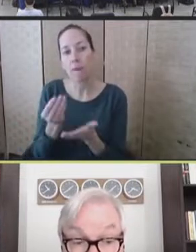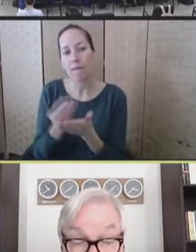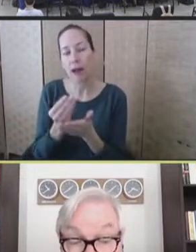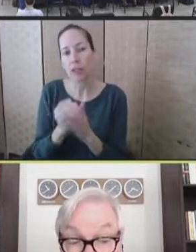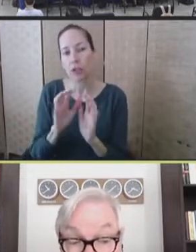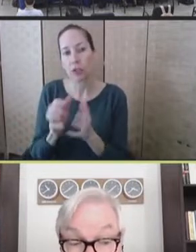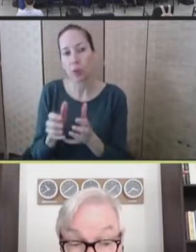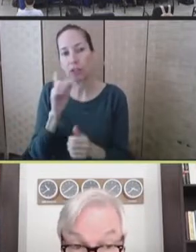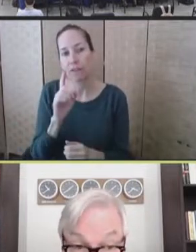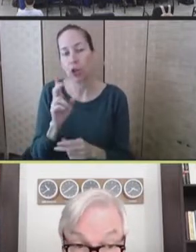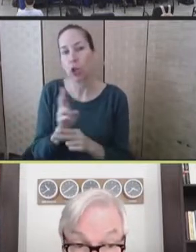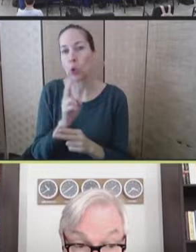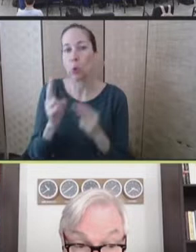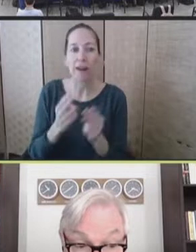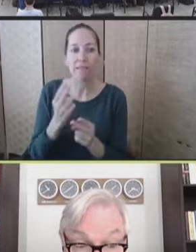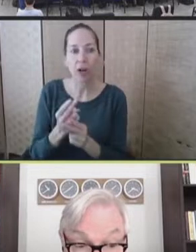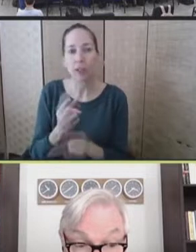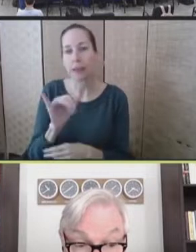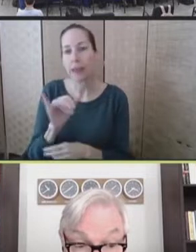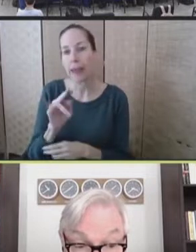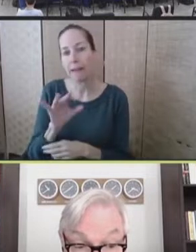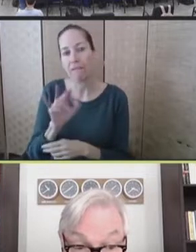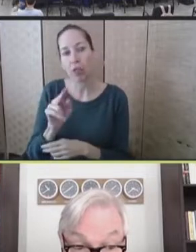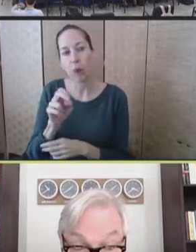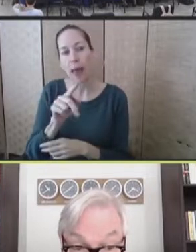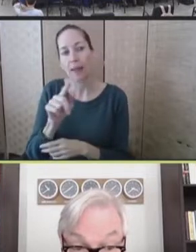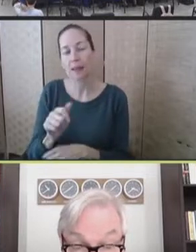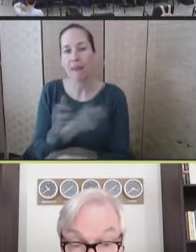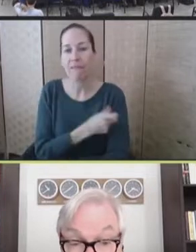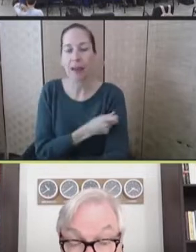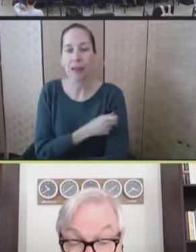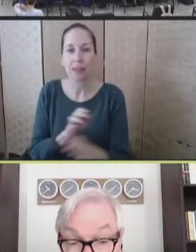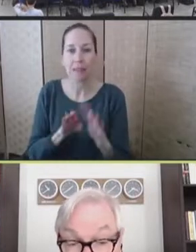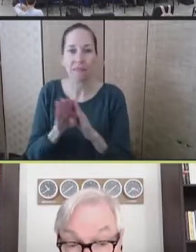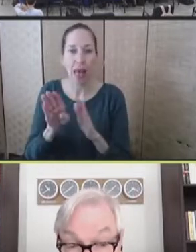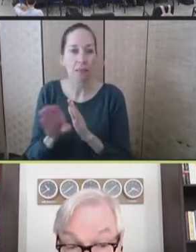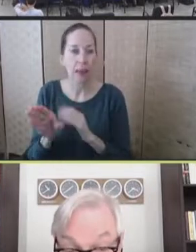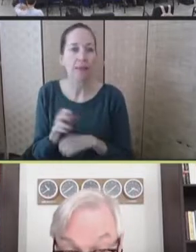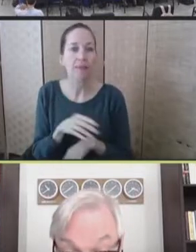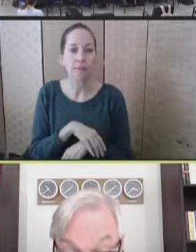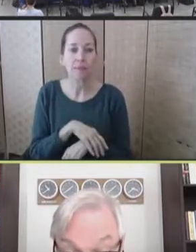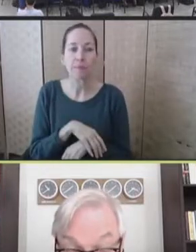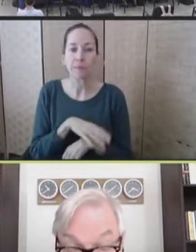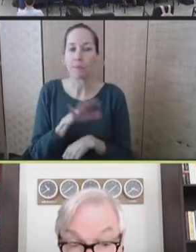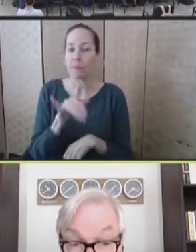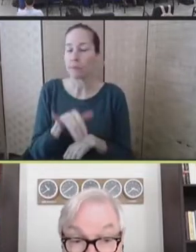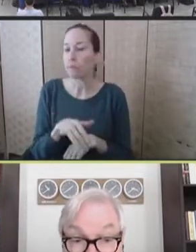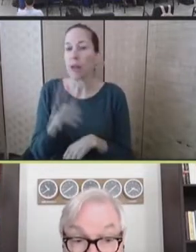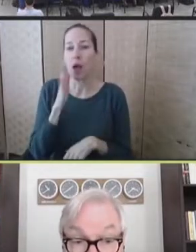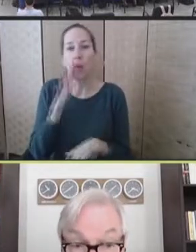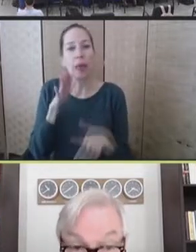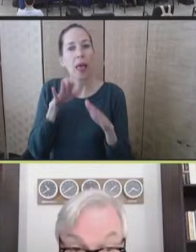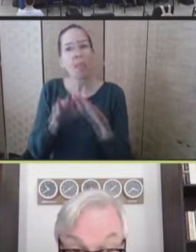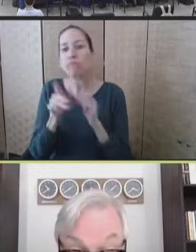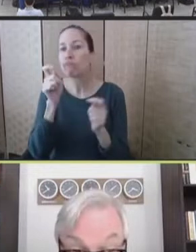and it is continuously updated as new information becomes available. The link you can see at the bottom of the slide here.